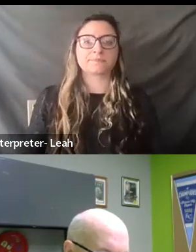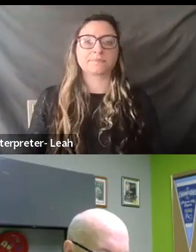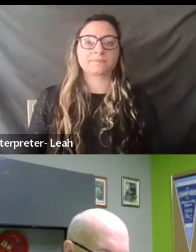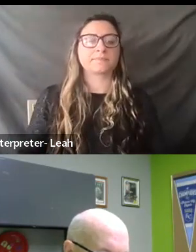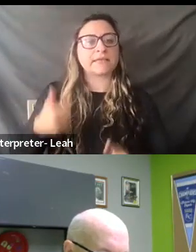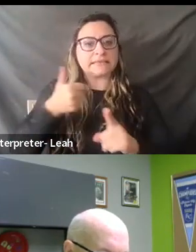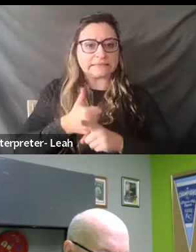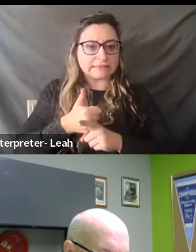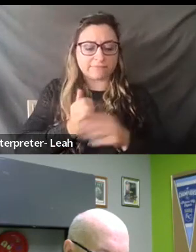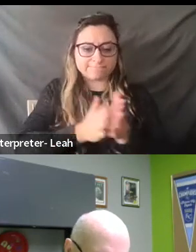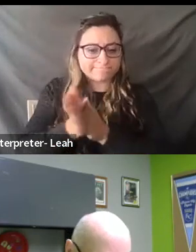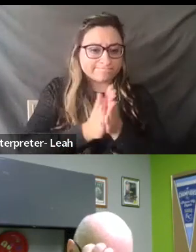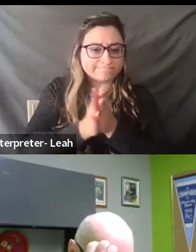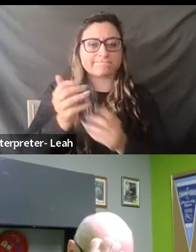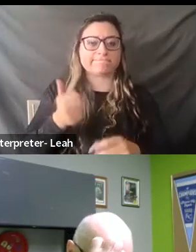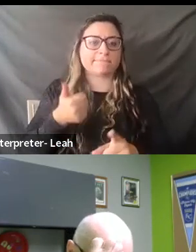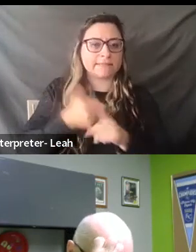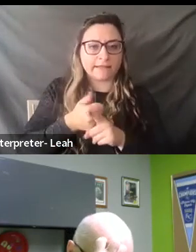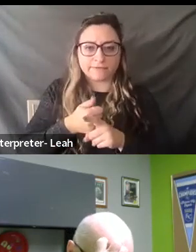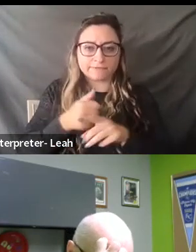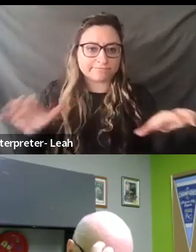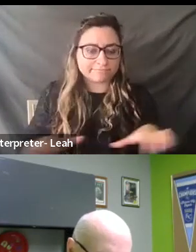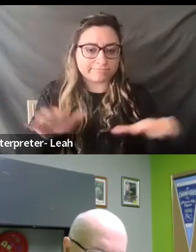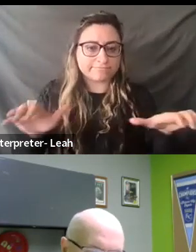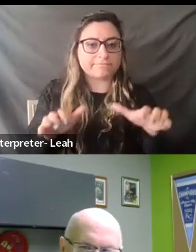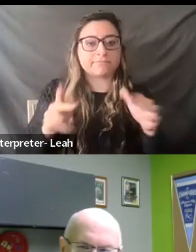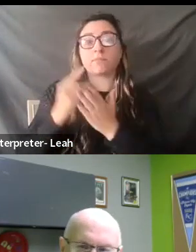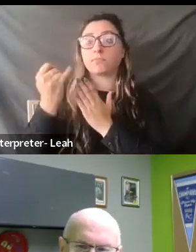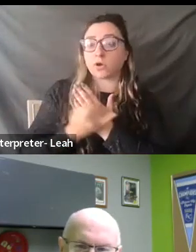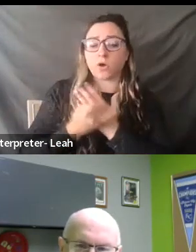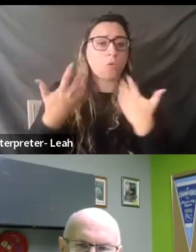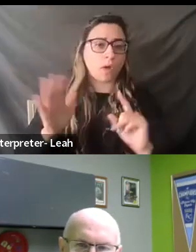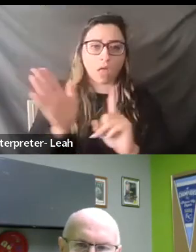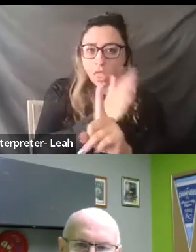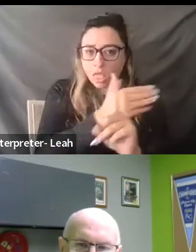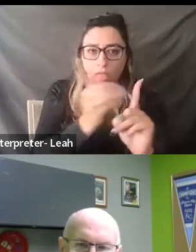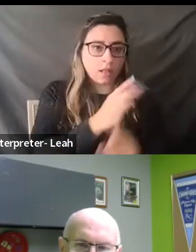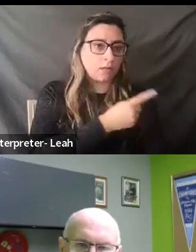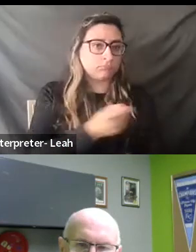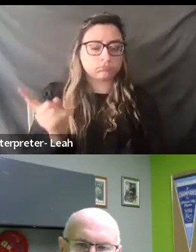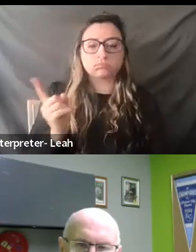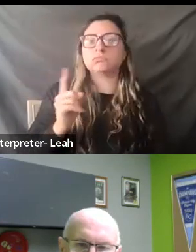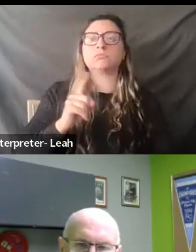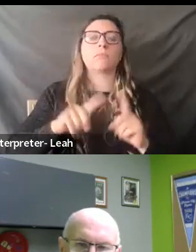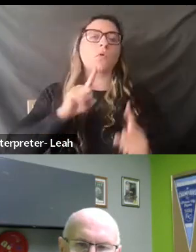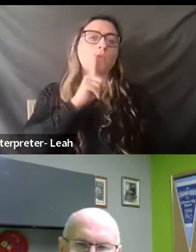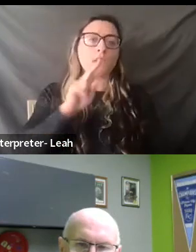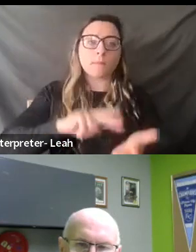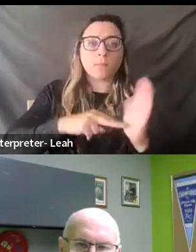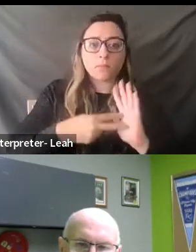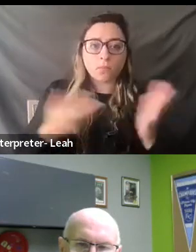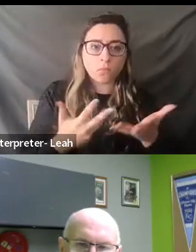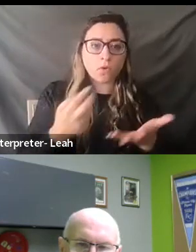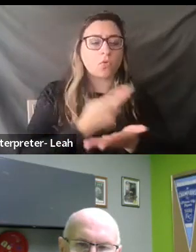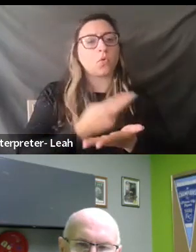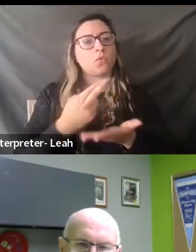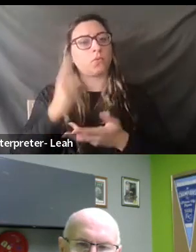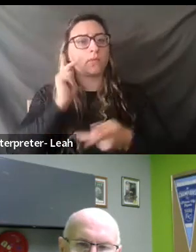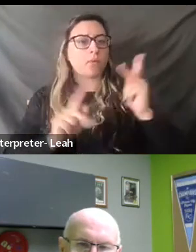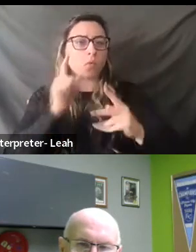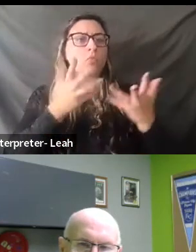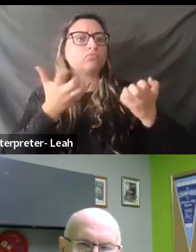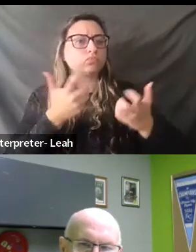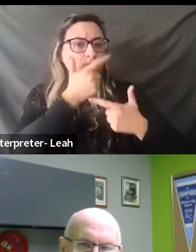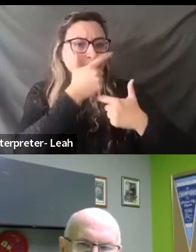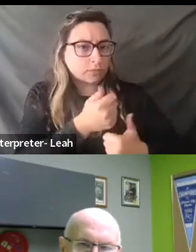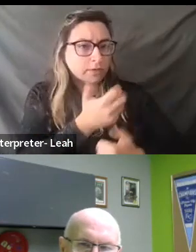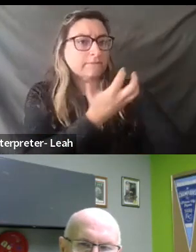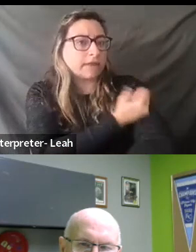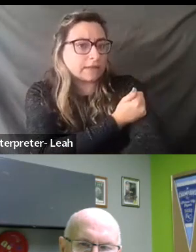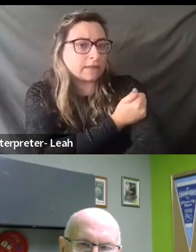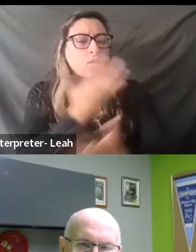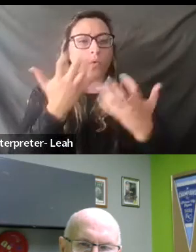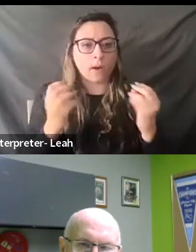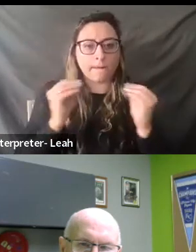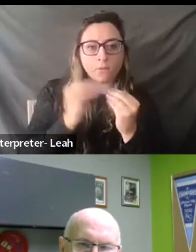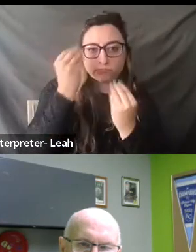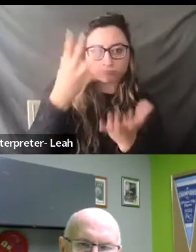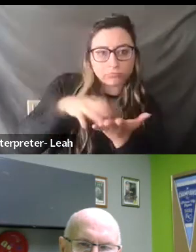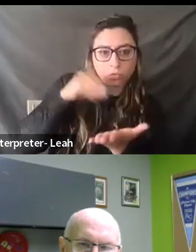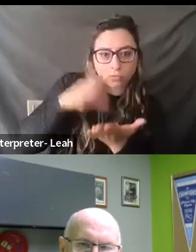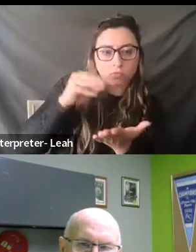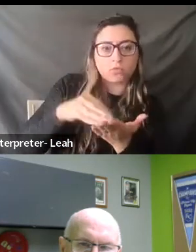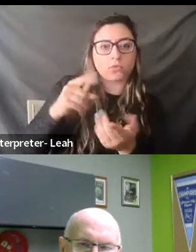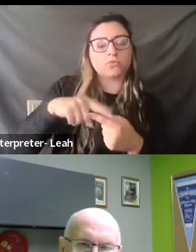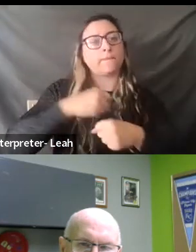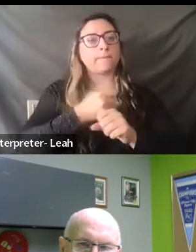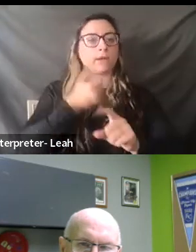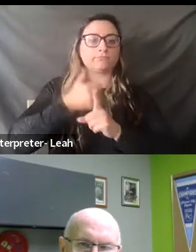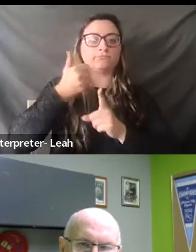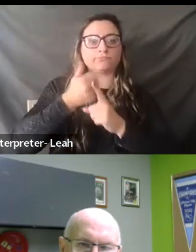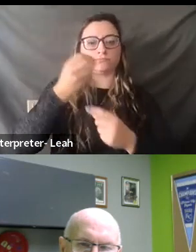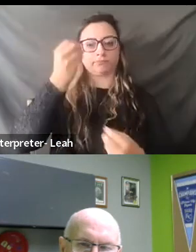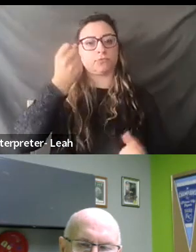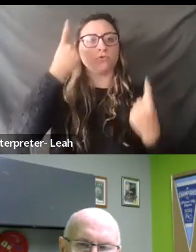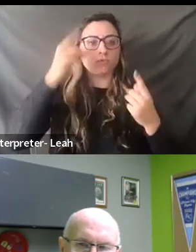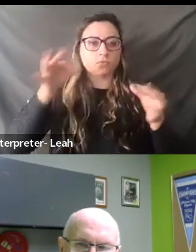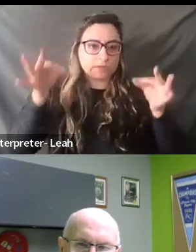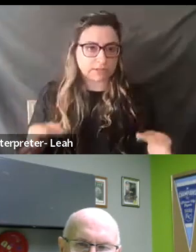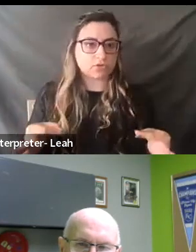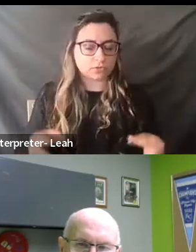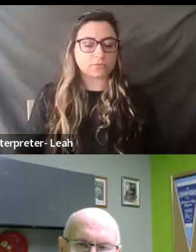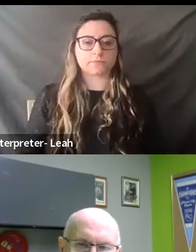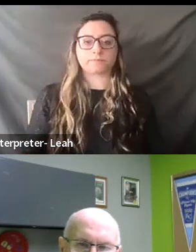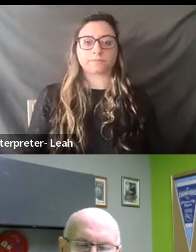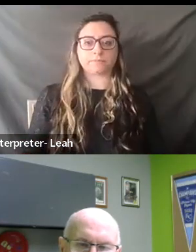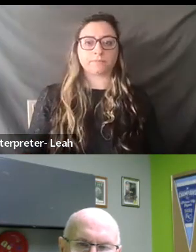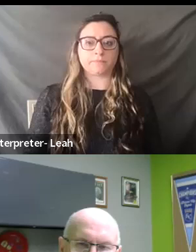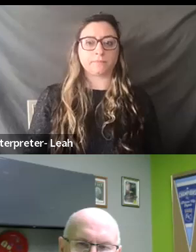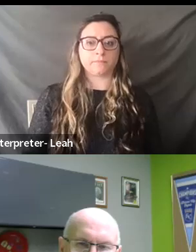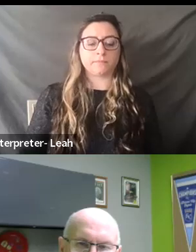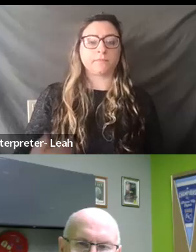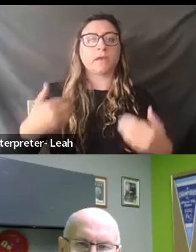It is a short-term, focussed effort to remove barriers to COVID-19 vaccinations for people with disabilities living in the rural areas of Arkansas, Missouri, and Montana.